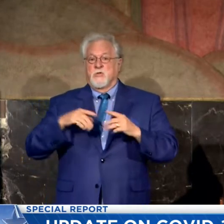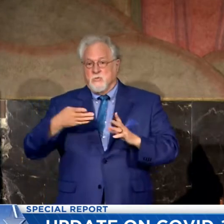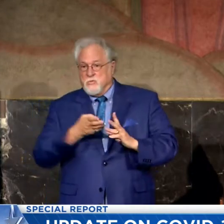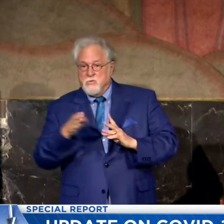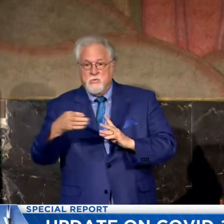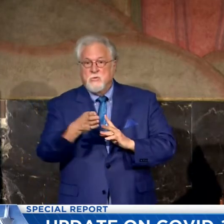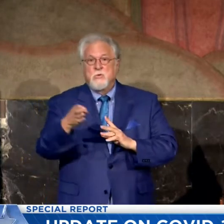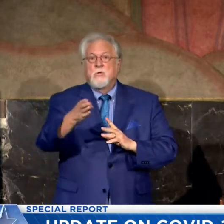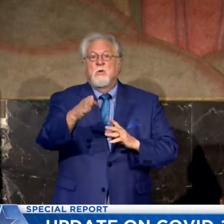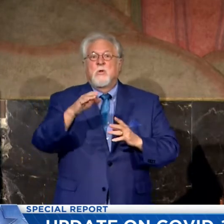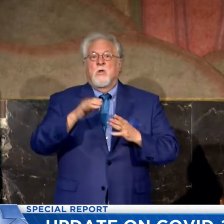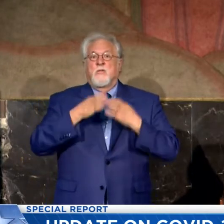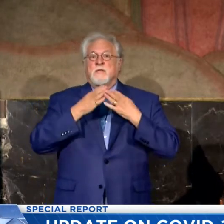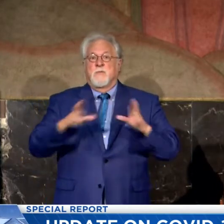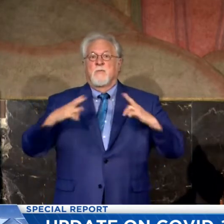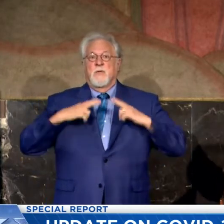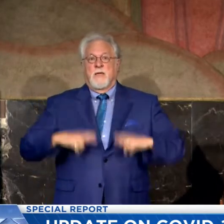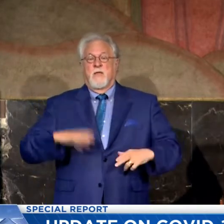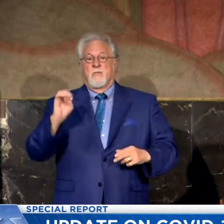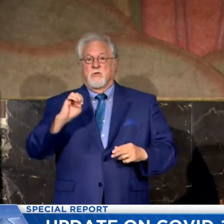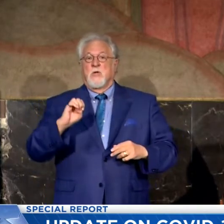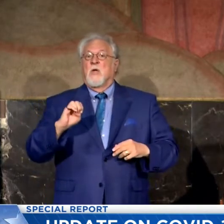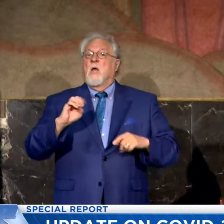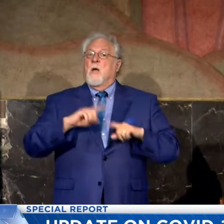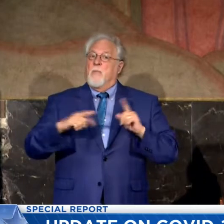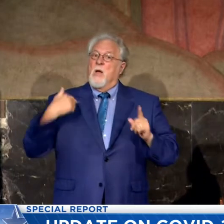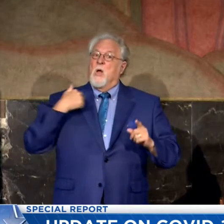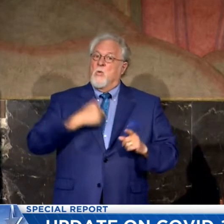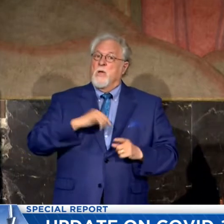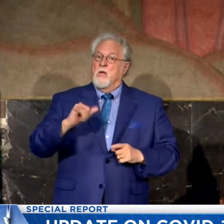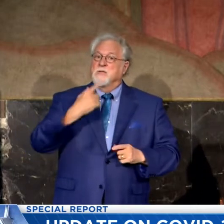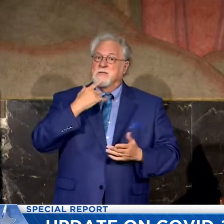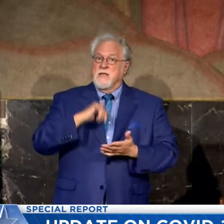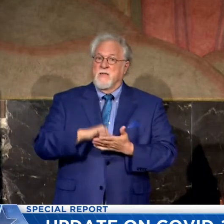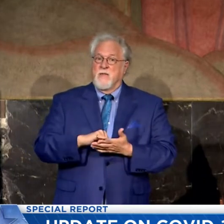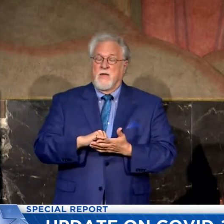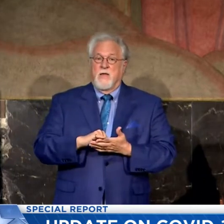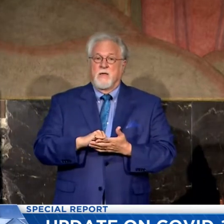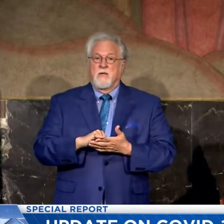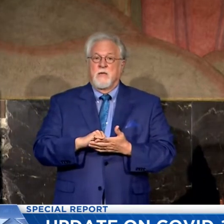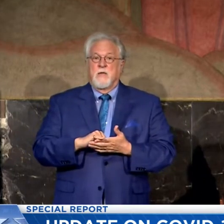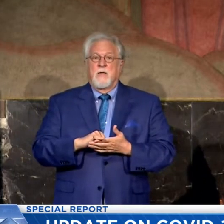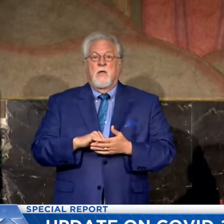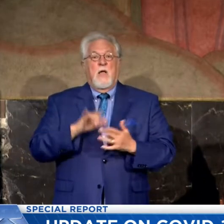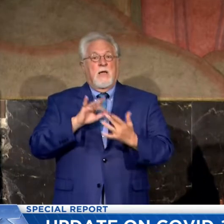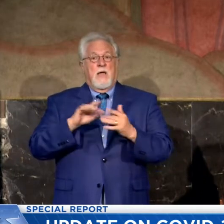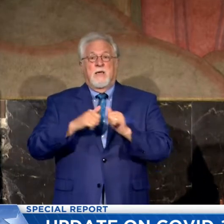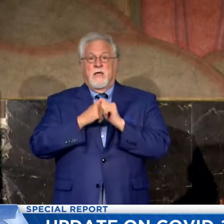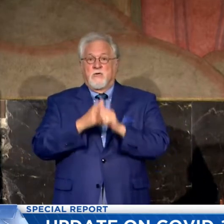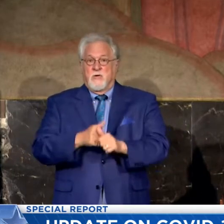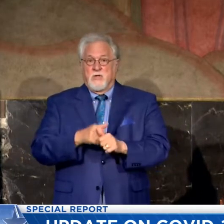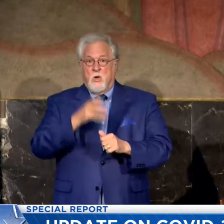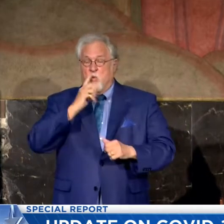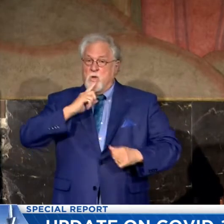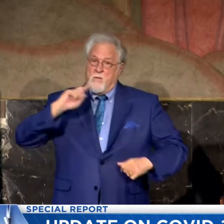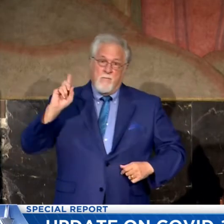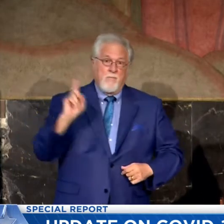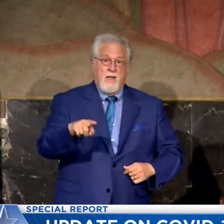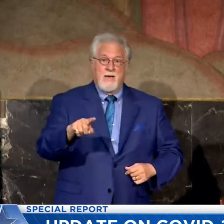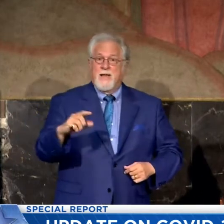CONTACT WITH ONE ANOTHER. CRITICALLY IMPORTANT TO THE OVERALL PROCESS. THIS IS AS WE CONTINUE TO NAVIGATE OUR WAY THROUGH THIS